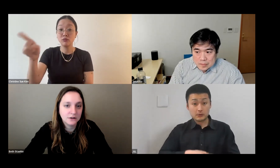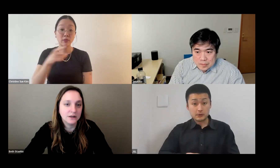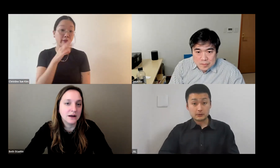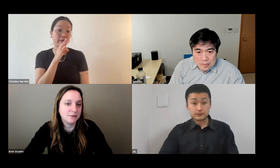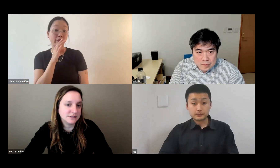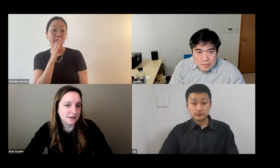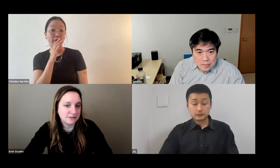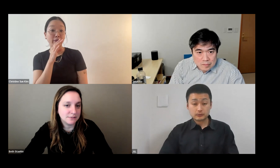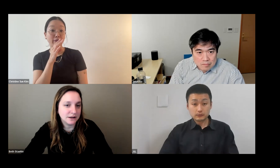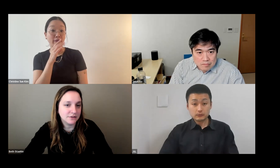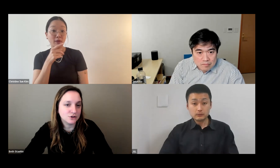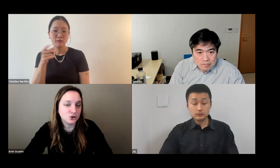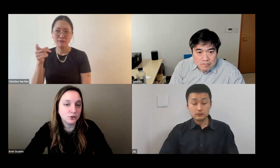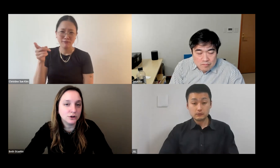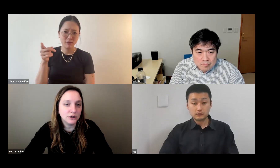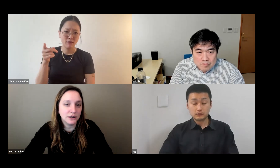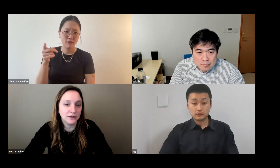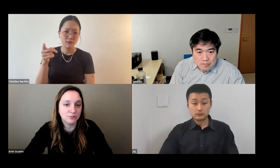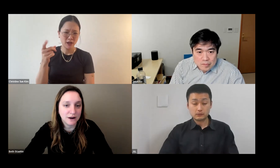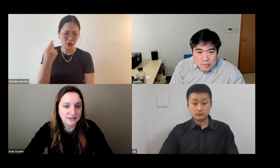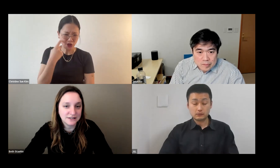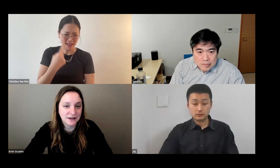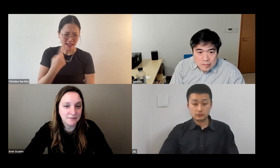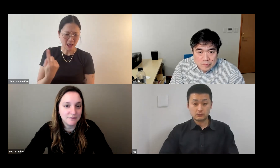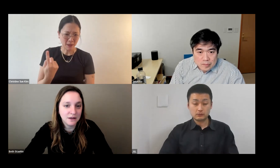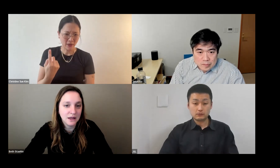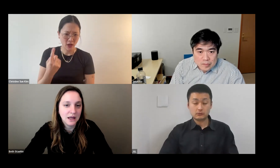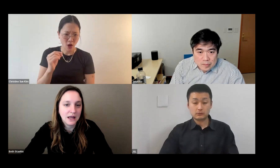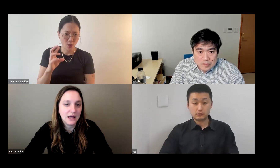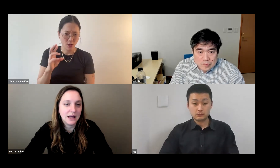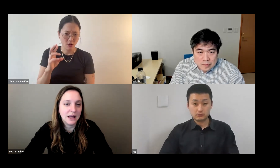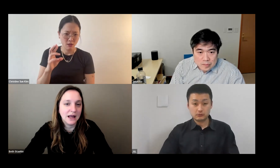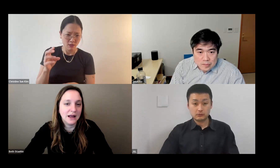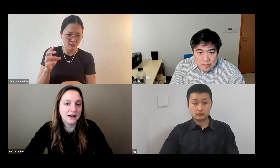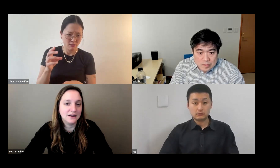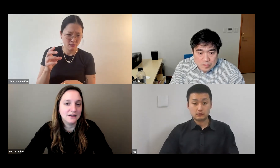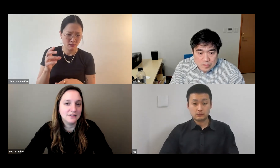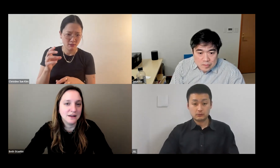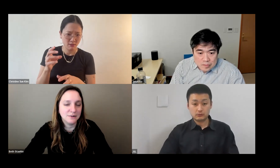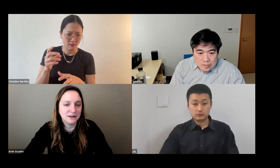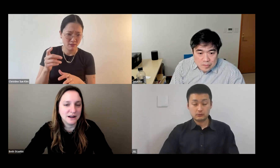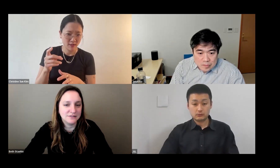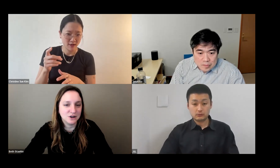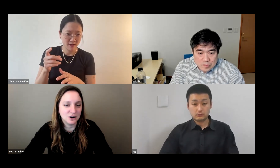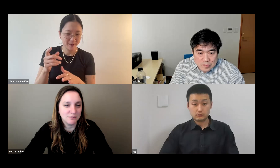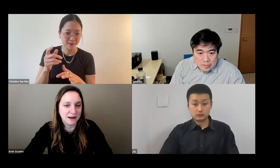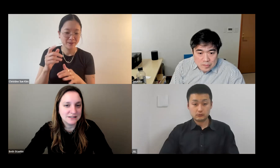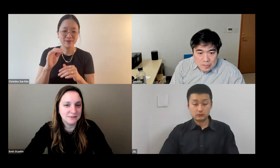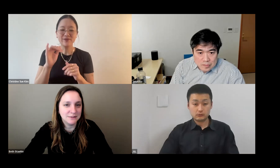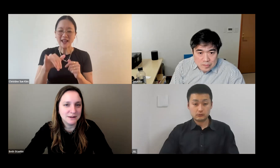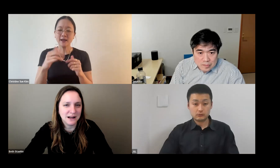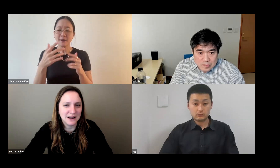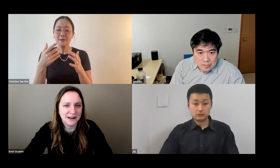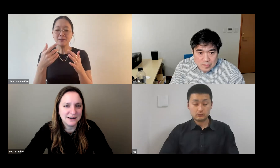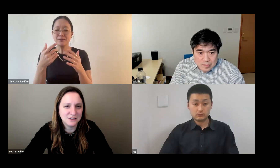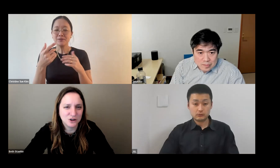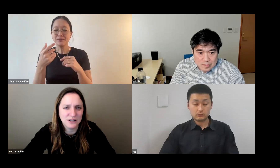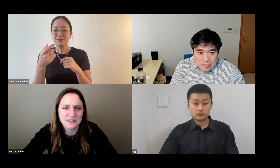like I would tap somebody on the shoulder and write to them and They would kind of talk back to me, but I couldn't tell